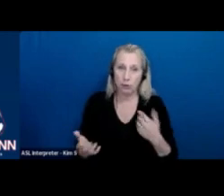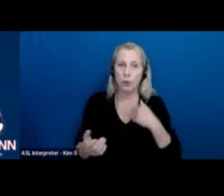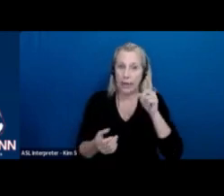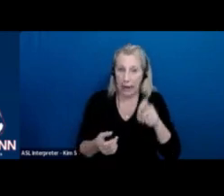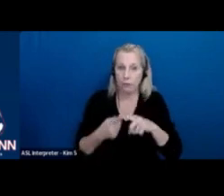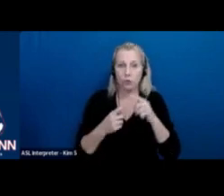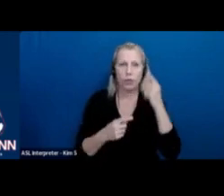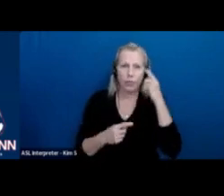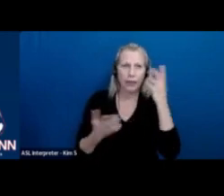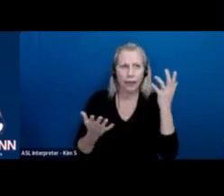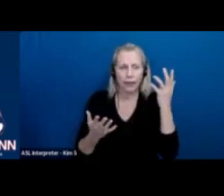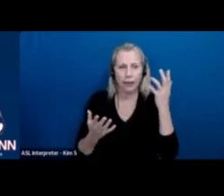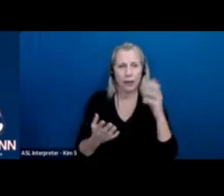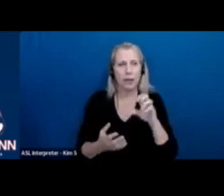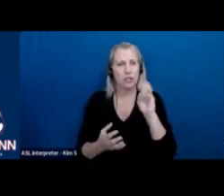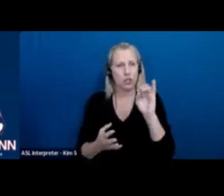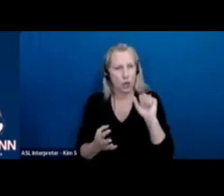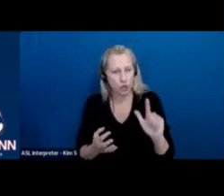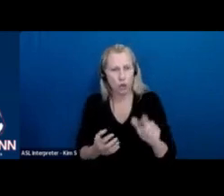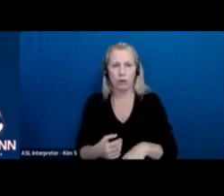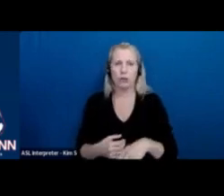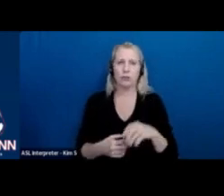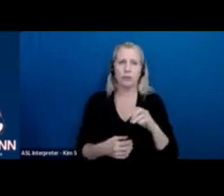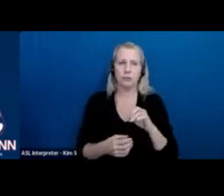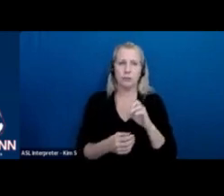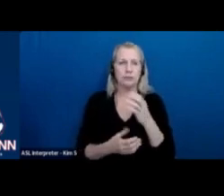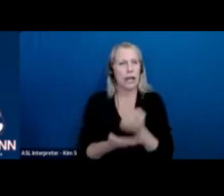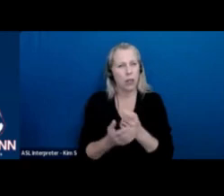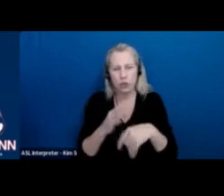consider the socioecological framework in terms of how